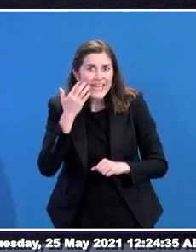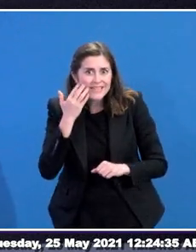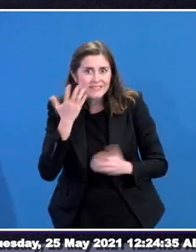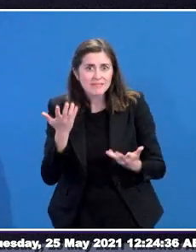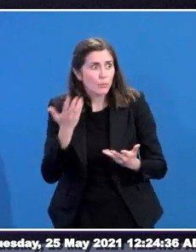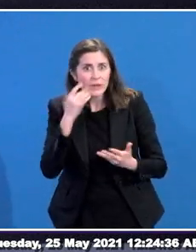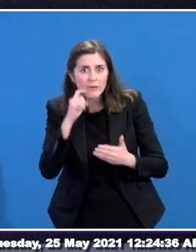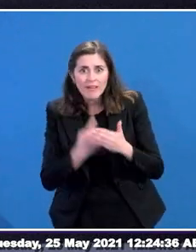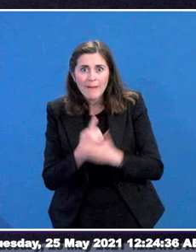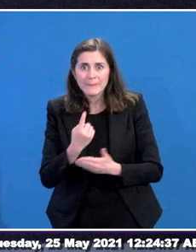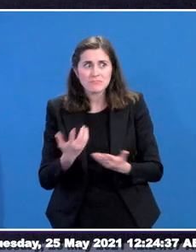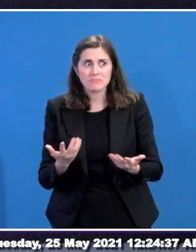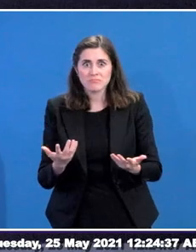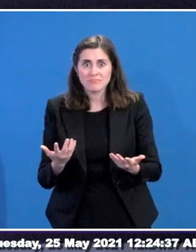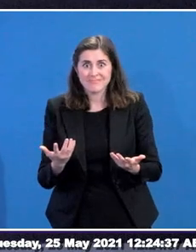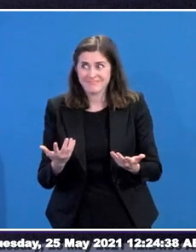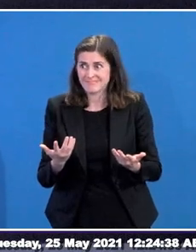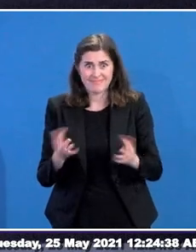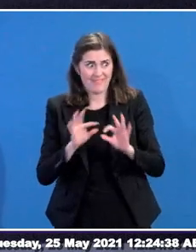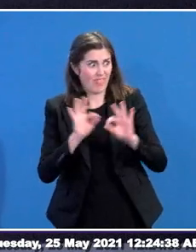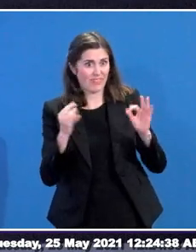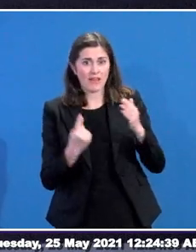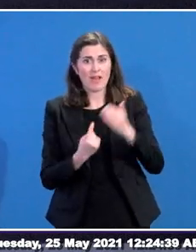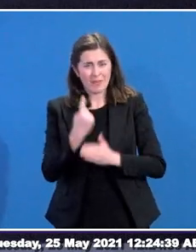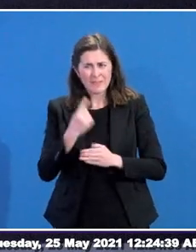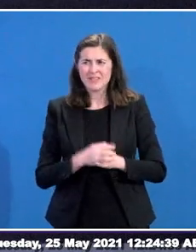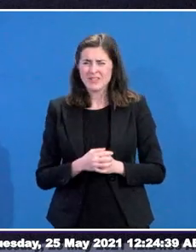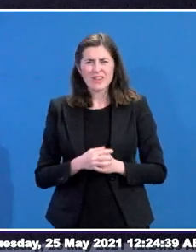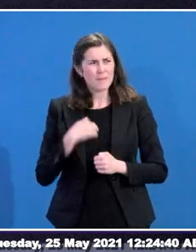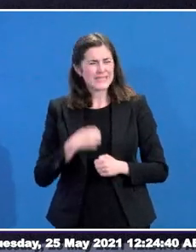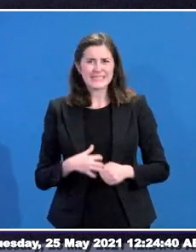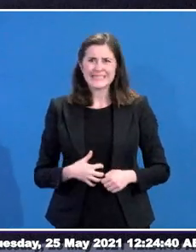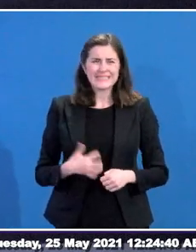So we had a sense of frustration happening all the time